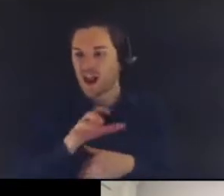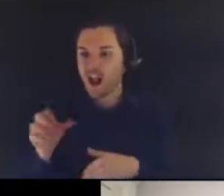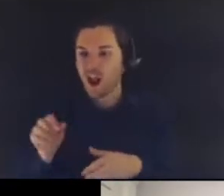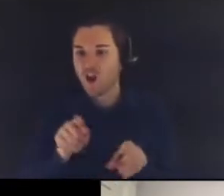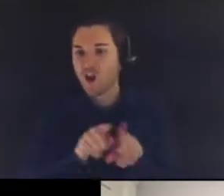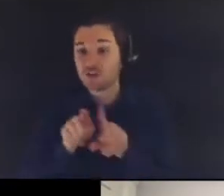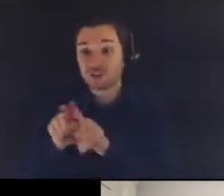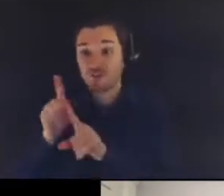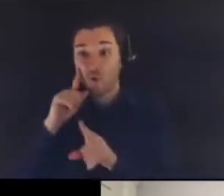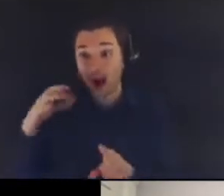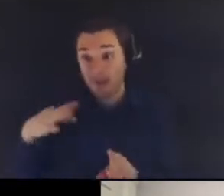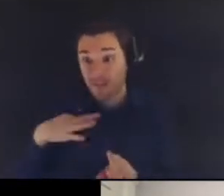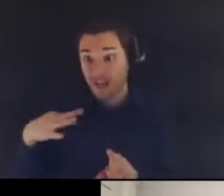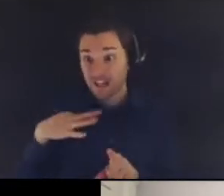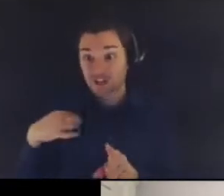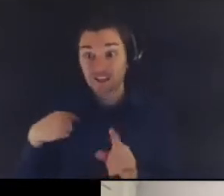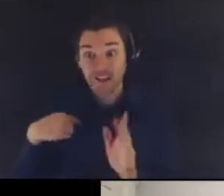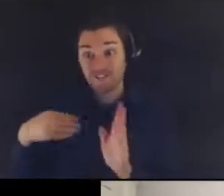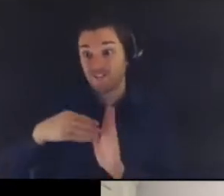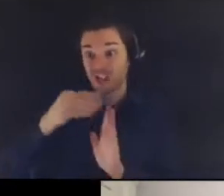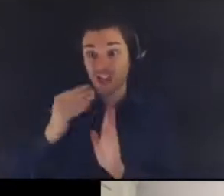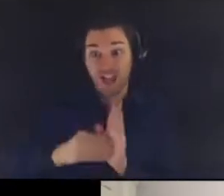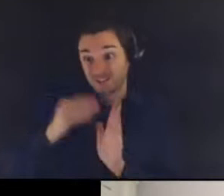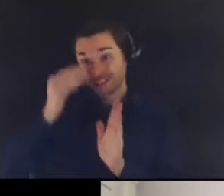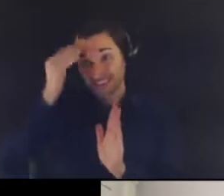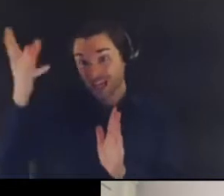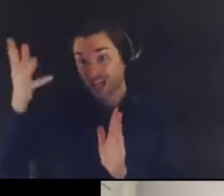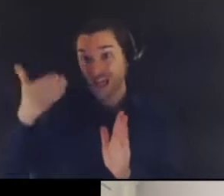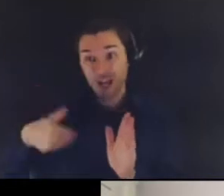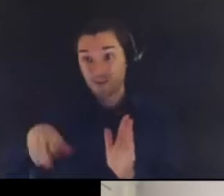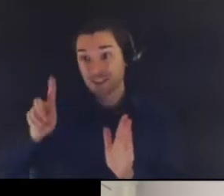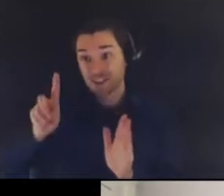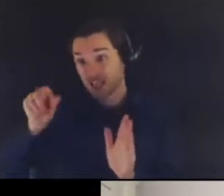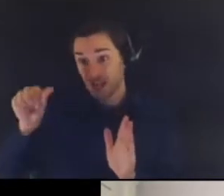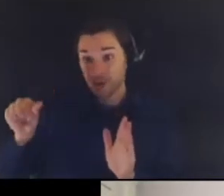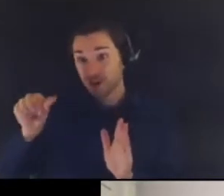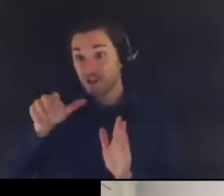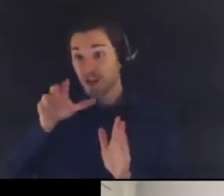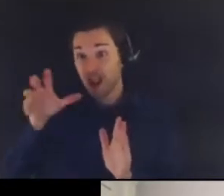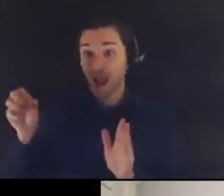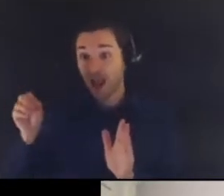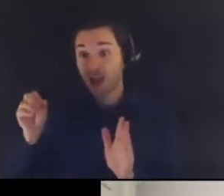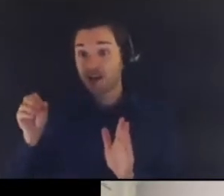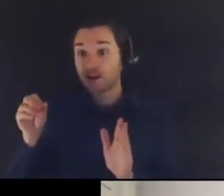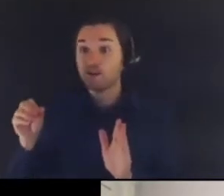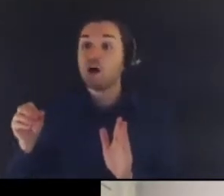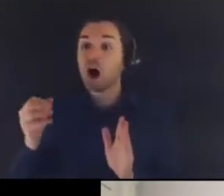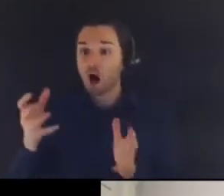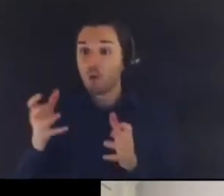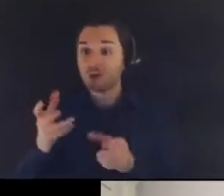put it out there that I m disabled and I m going to bring a mentorship program to your